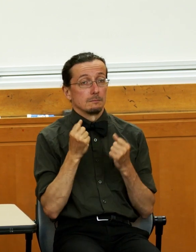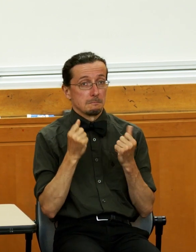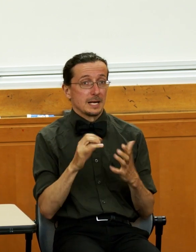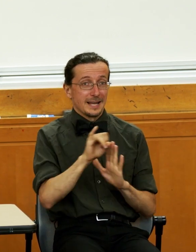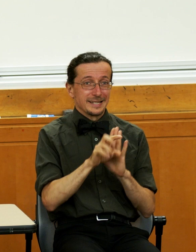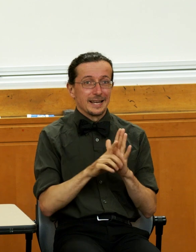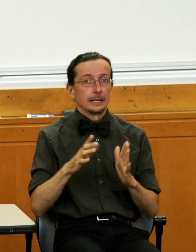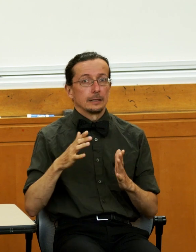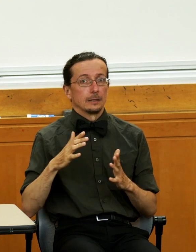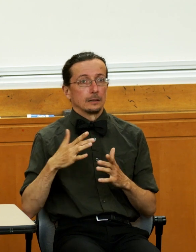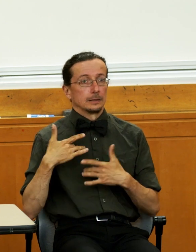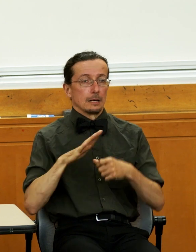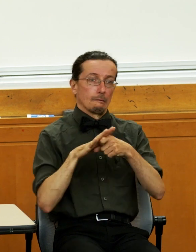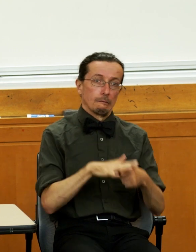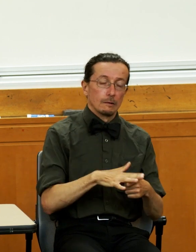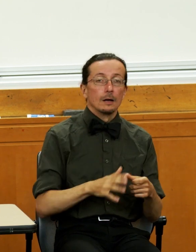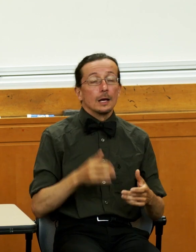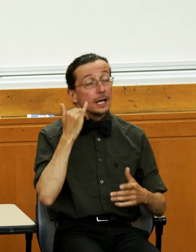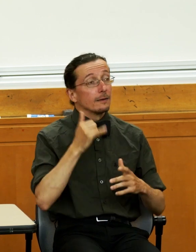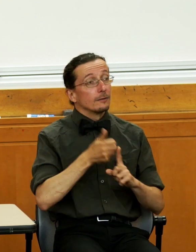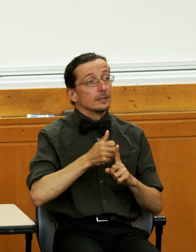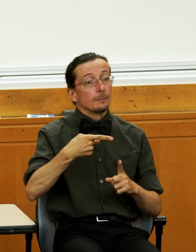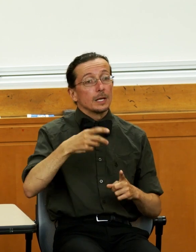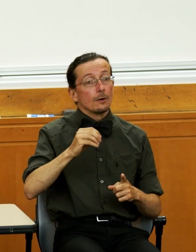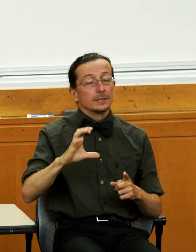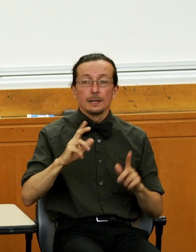you know, as a person of color, if you're like, “Oh, you know, people think I have to perform